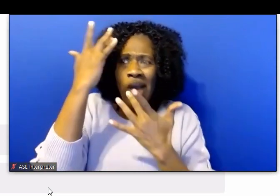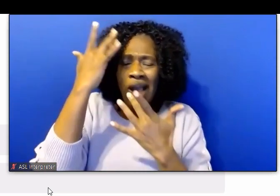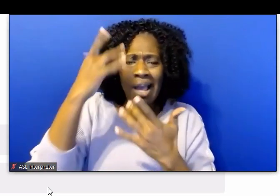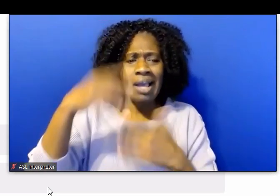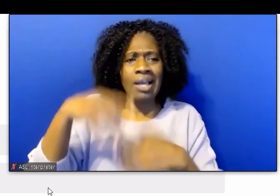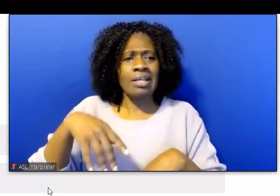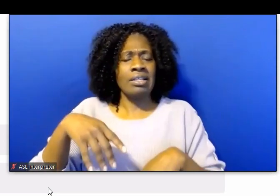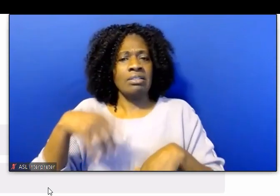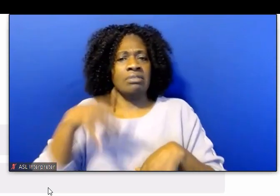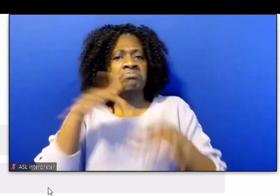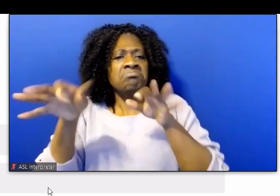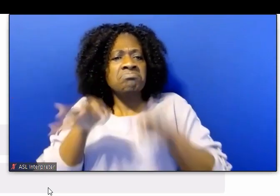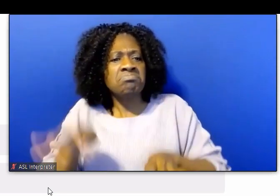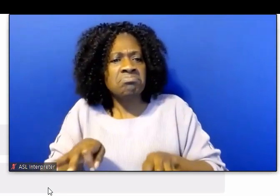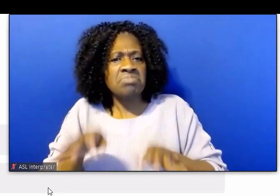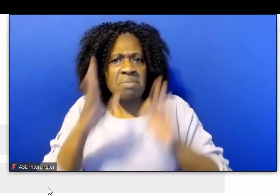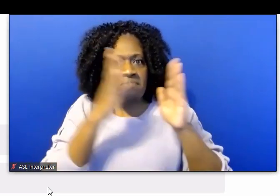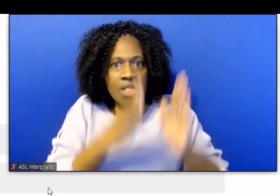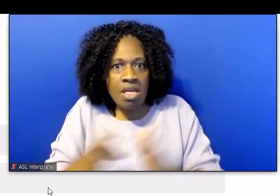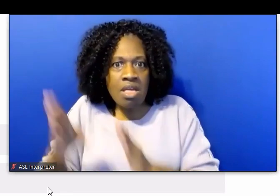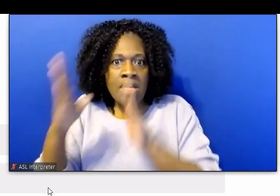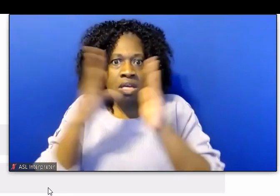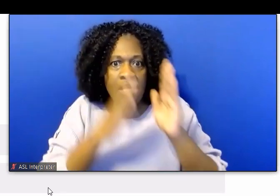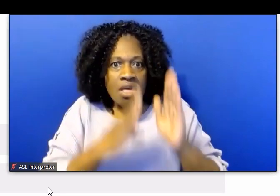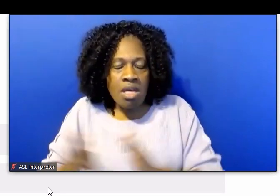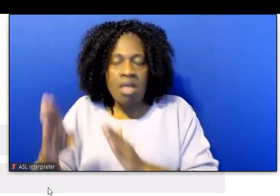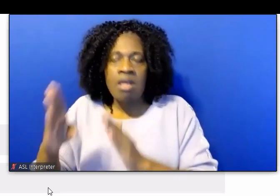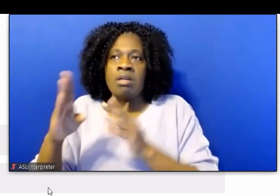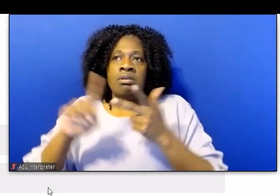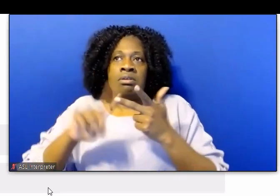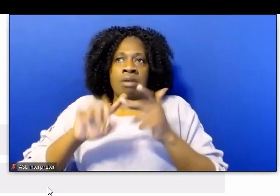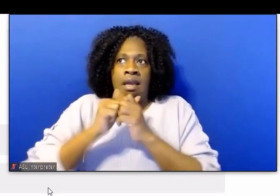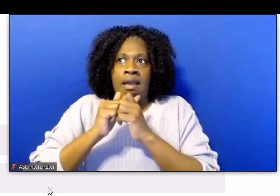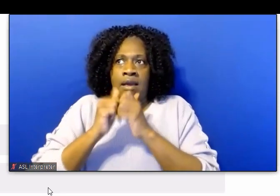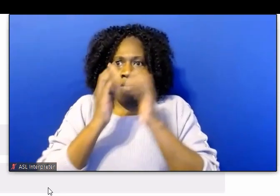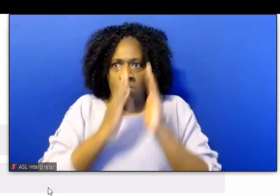We're gonna talk a lot about the planning and how to prepare for your events